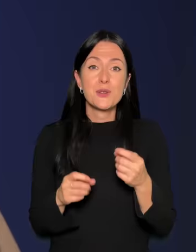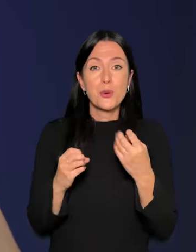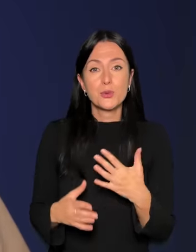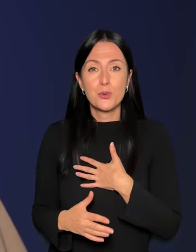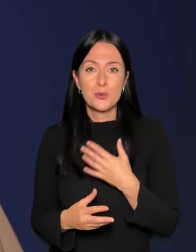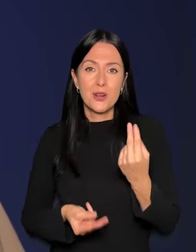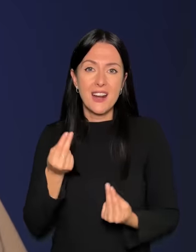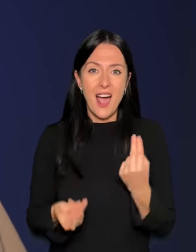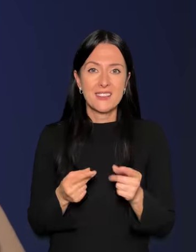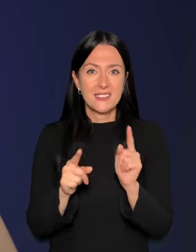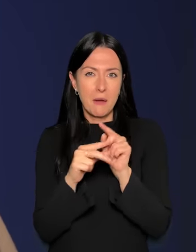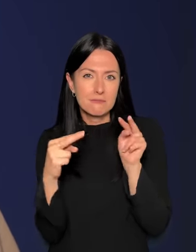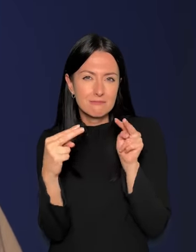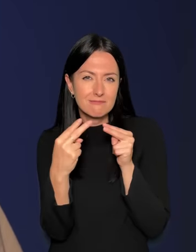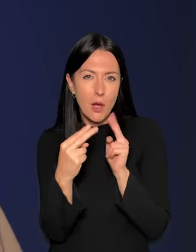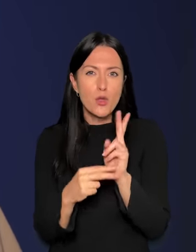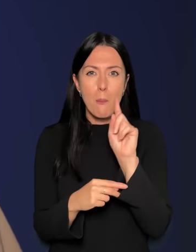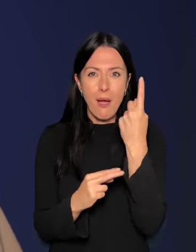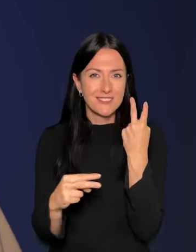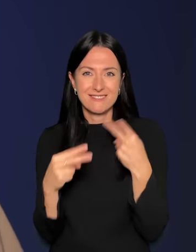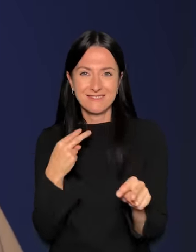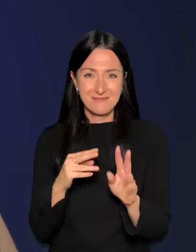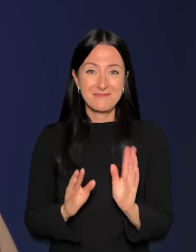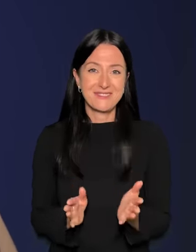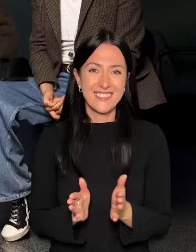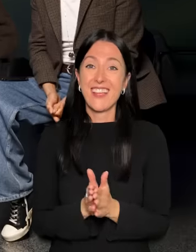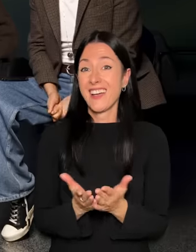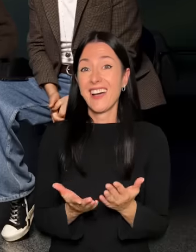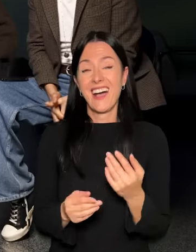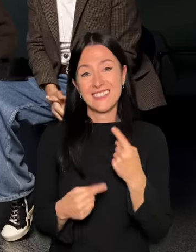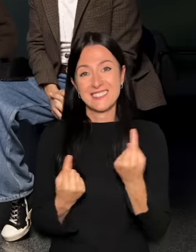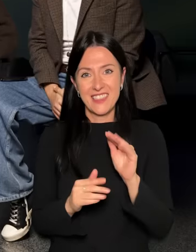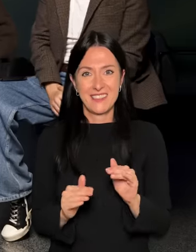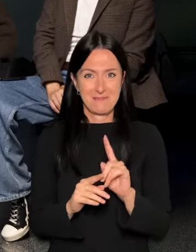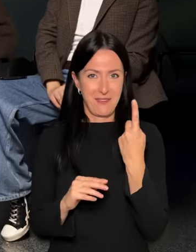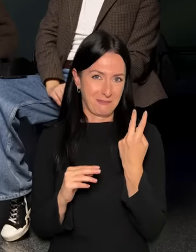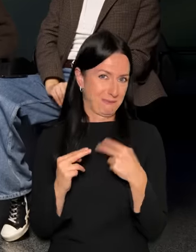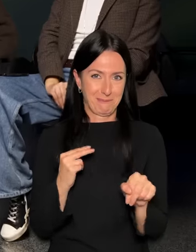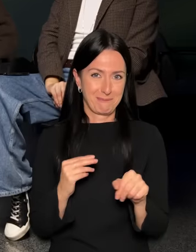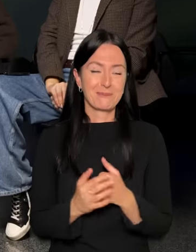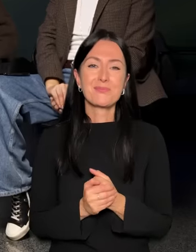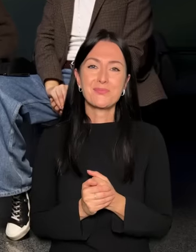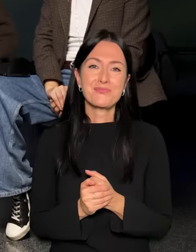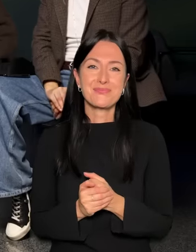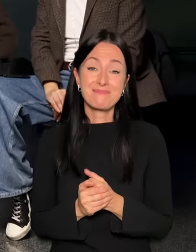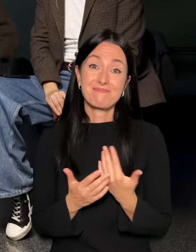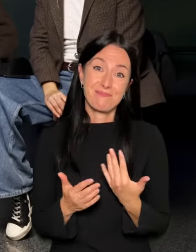Sometimes, I like to play a game of visual contact with children, seeing who looks away first. Usually, they lose. Good.